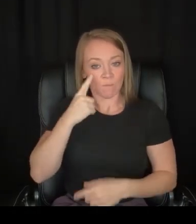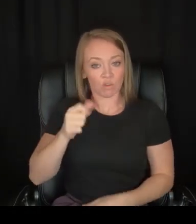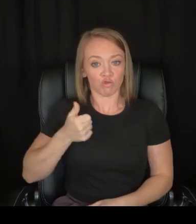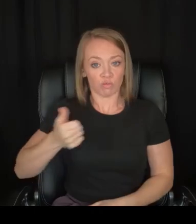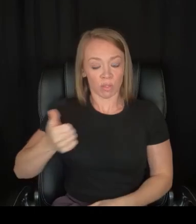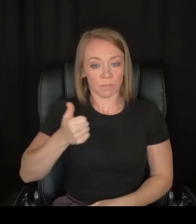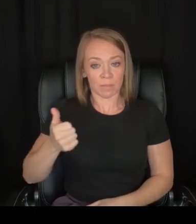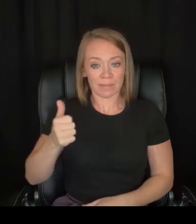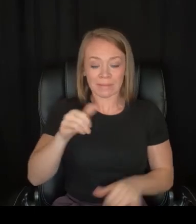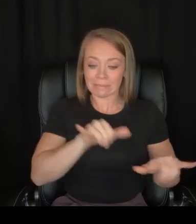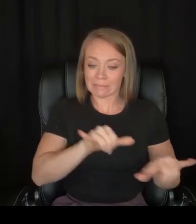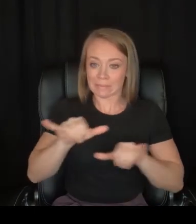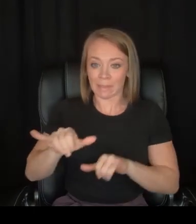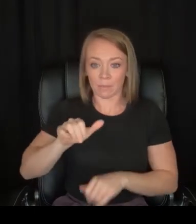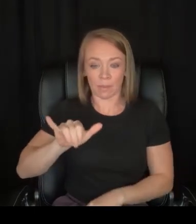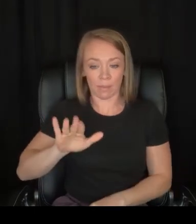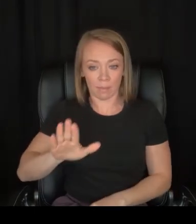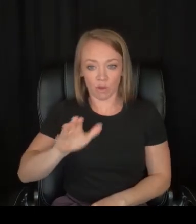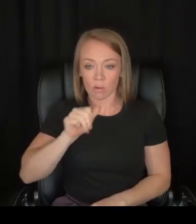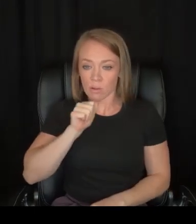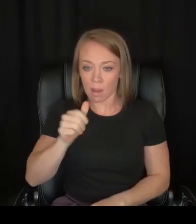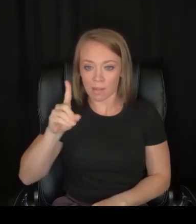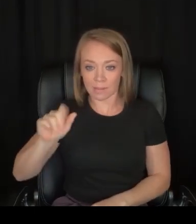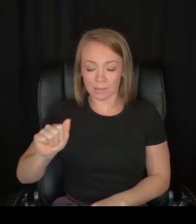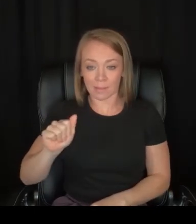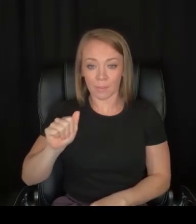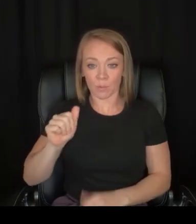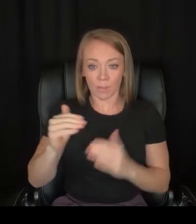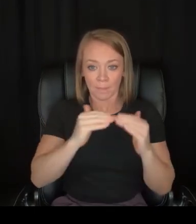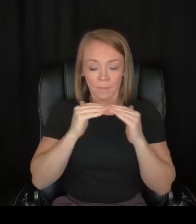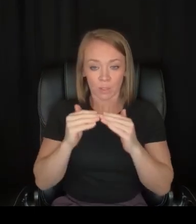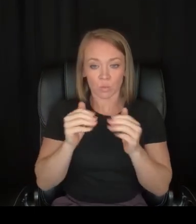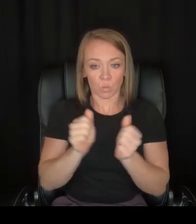their non disabled peers, with accommodations and supports on a